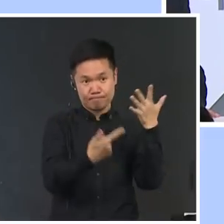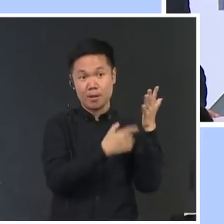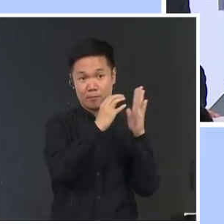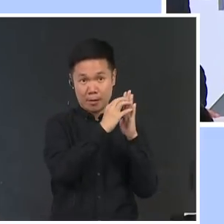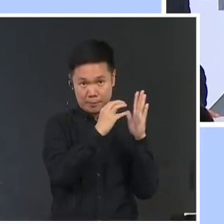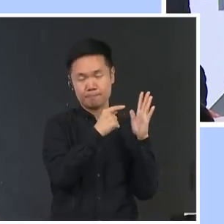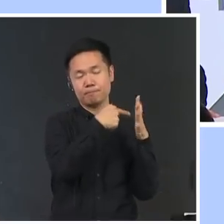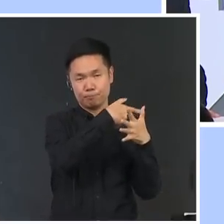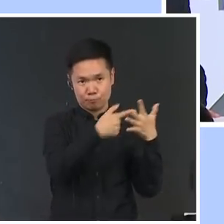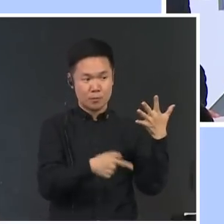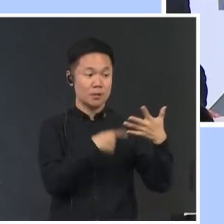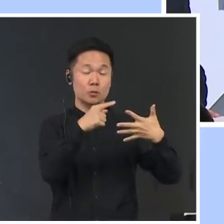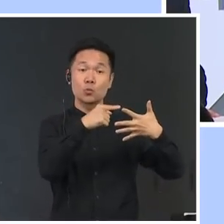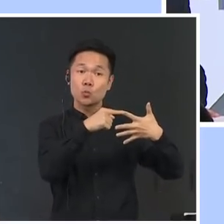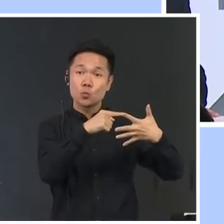The Convention On the Rights of